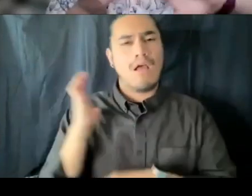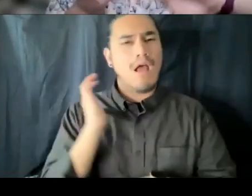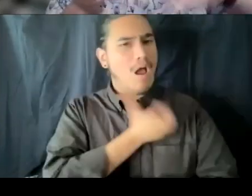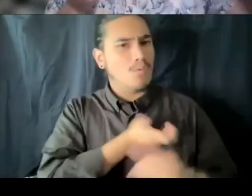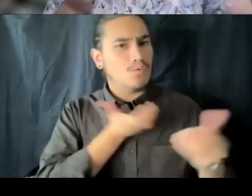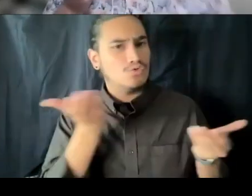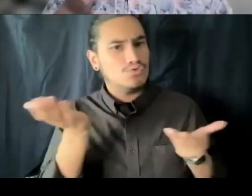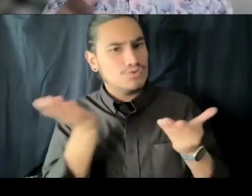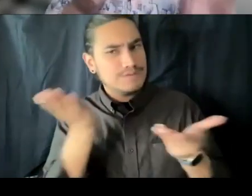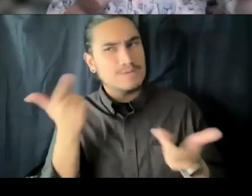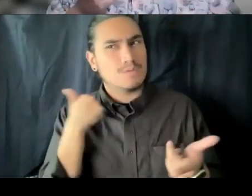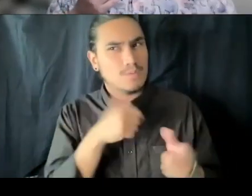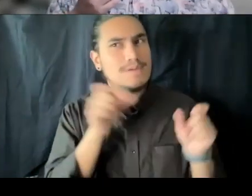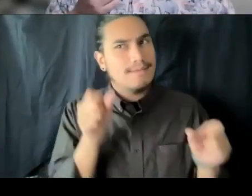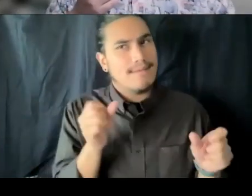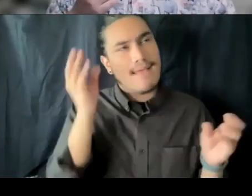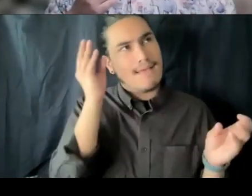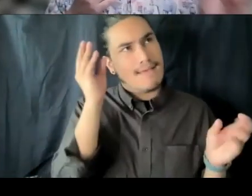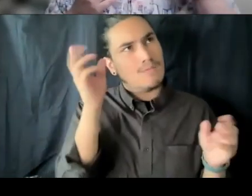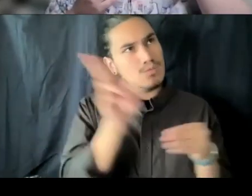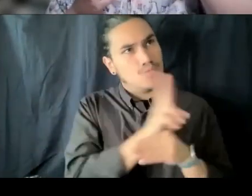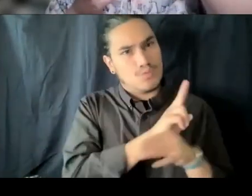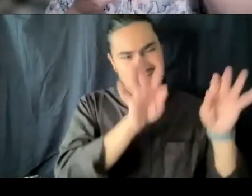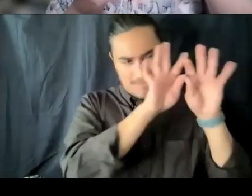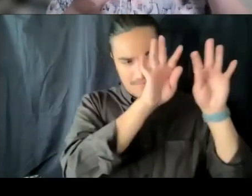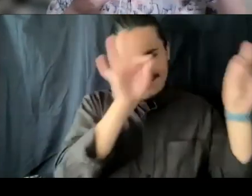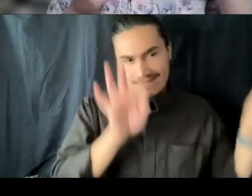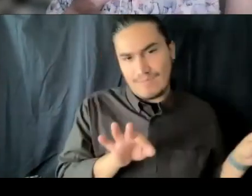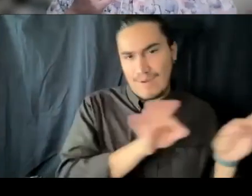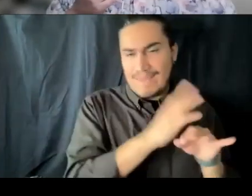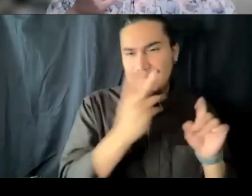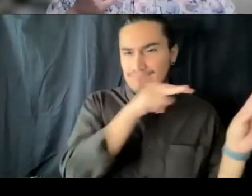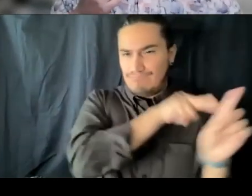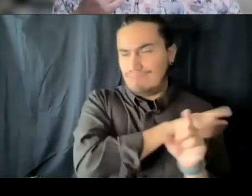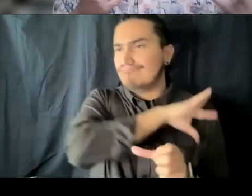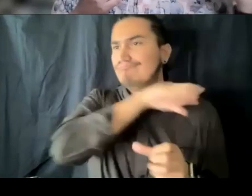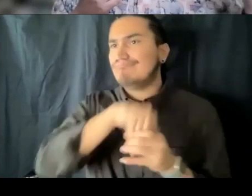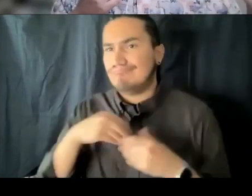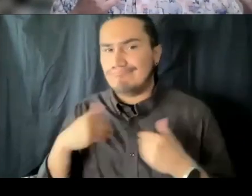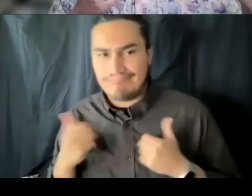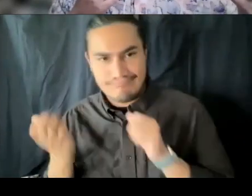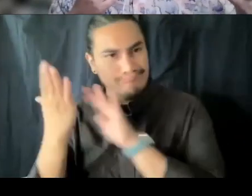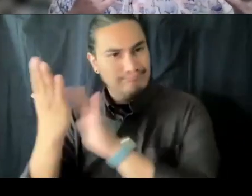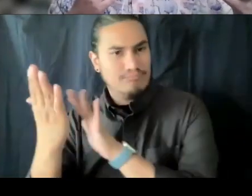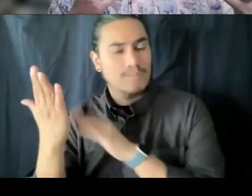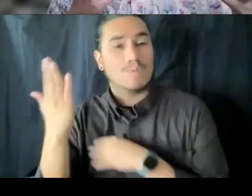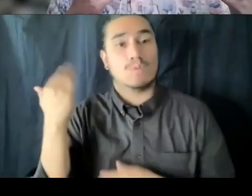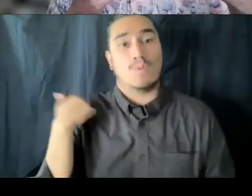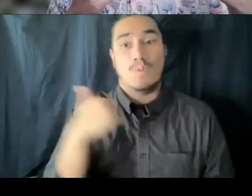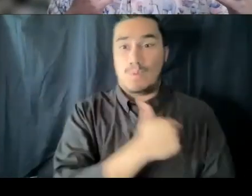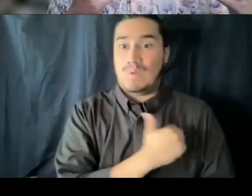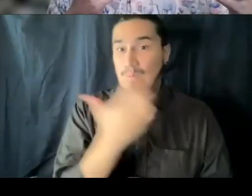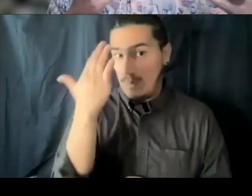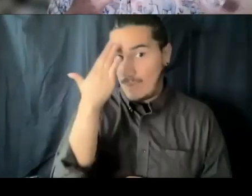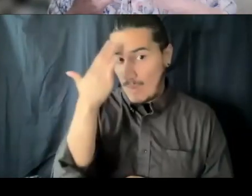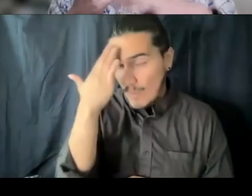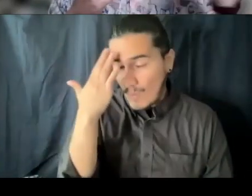with this framework in mind. So if we know that folks that we're working with